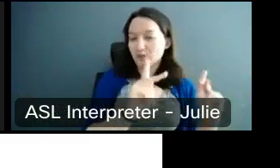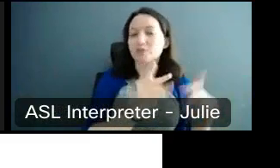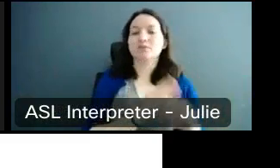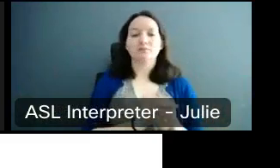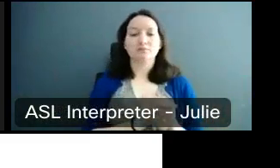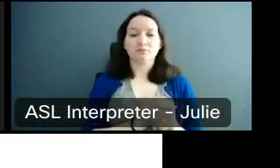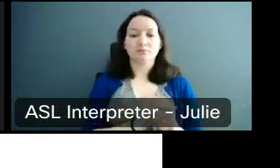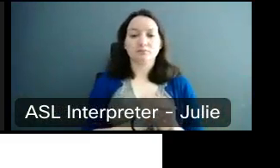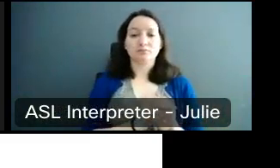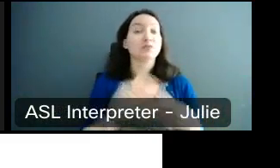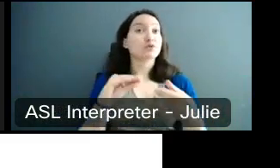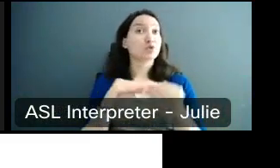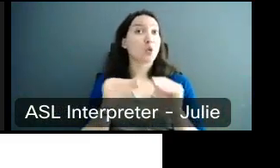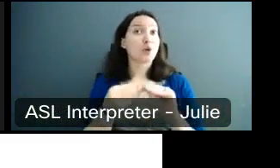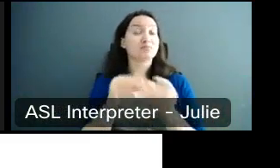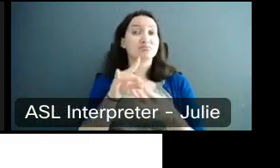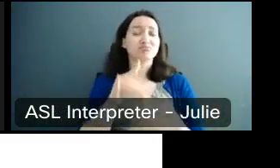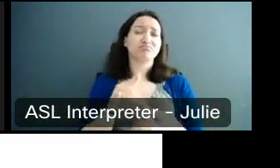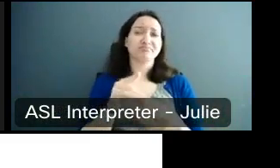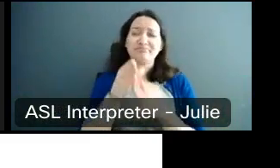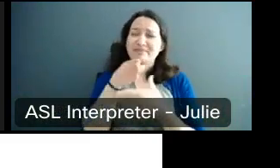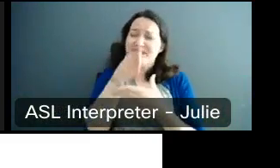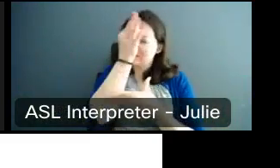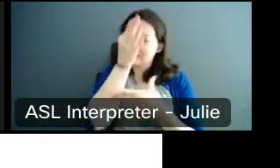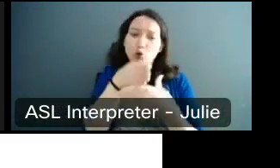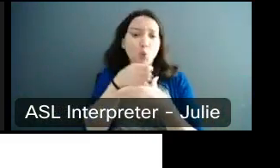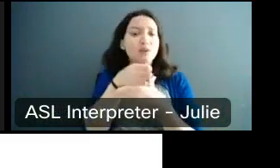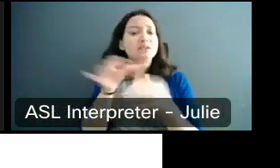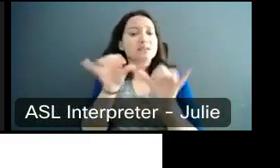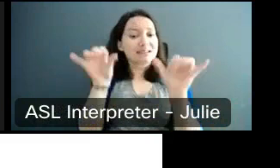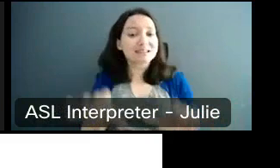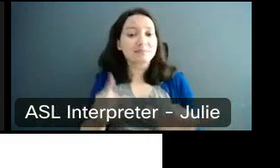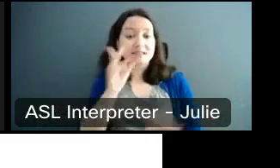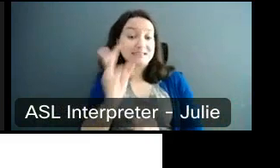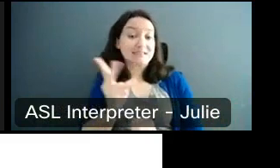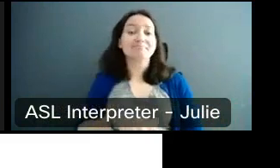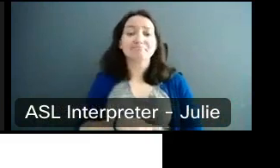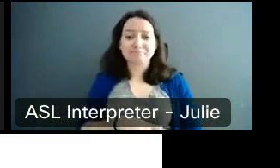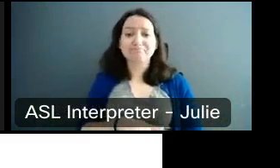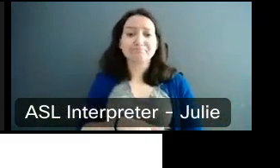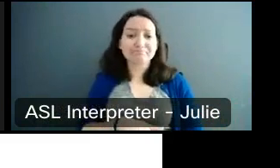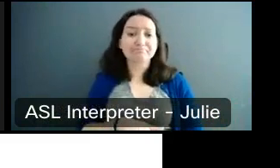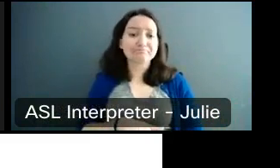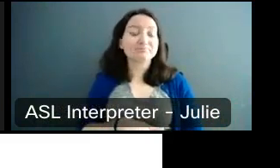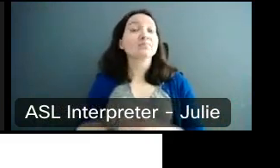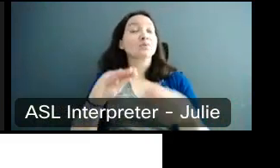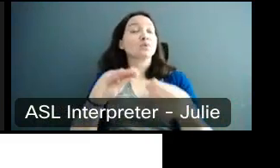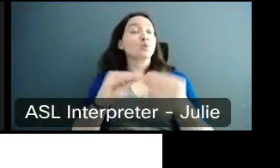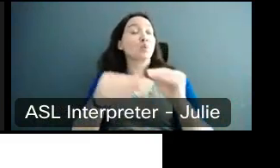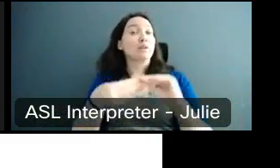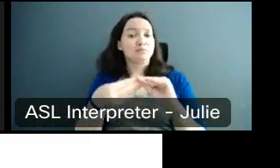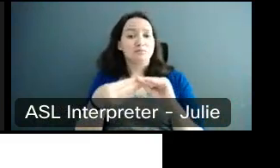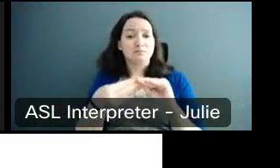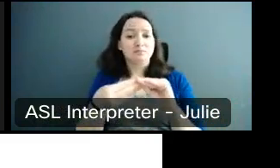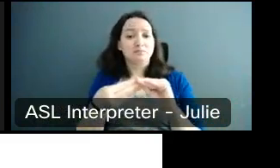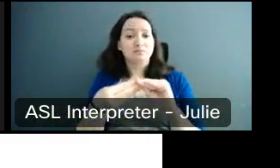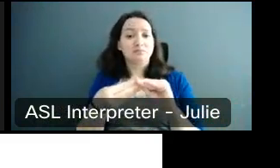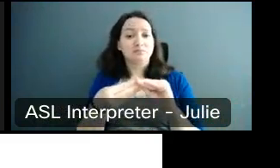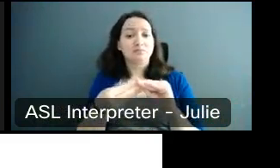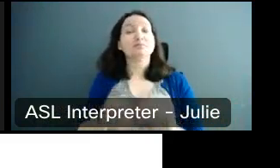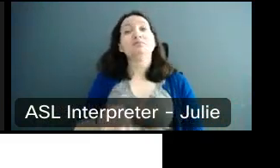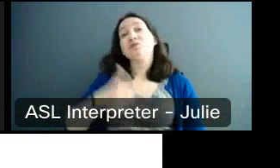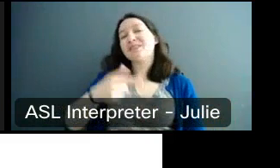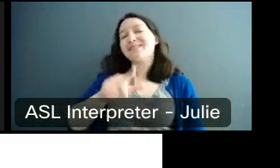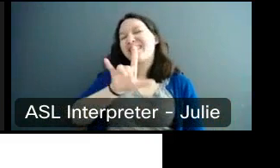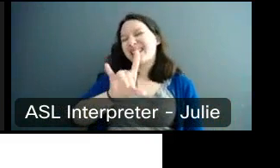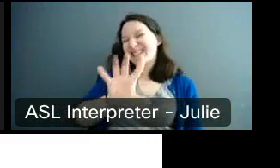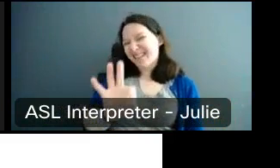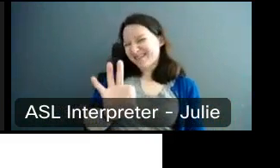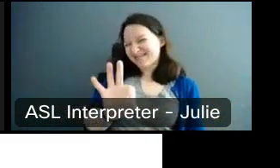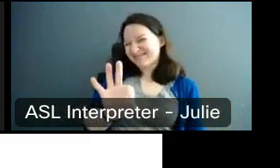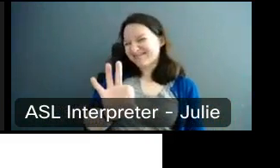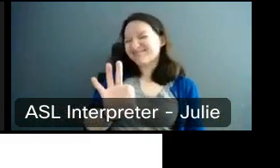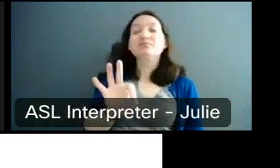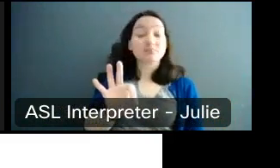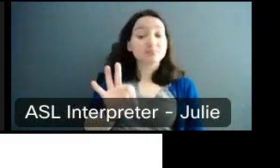Scores align pretty closely with what our system sees. Uh, and our score is, uh, for 21 is 89. um, and we are.